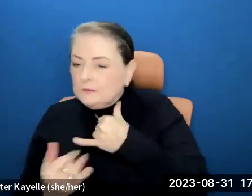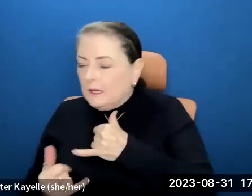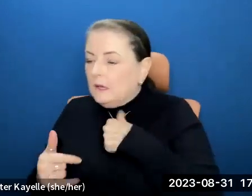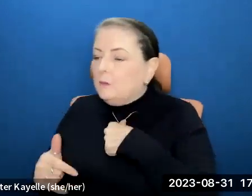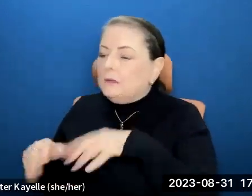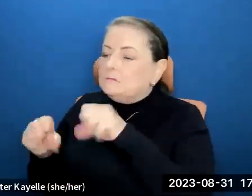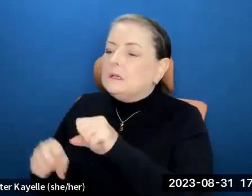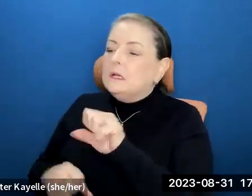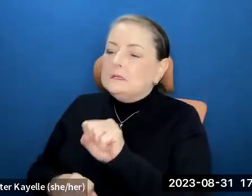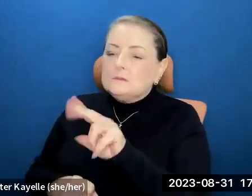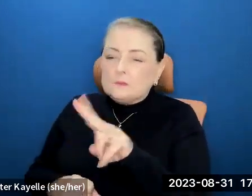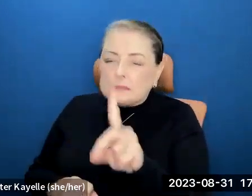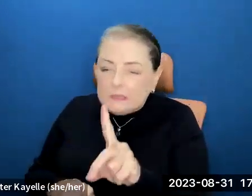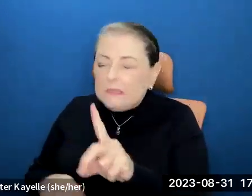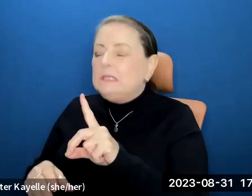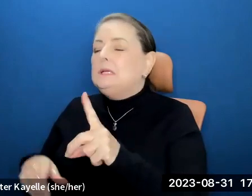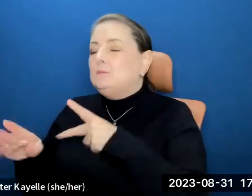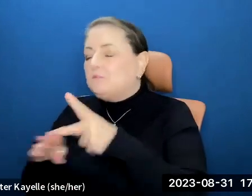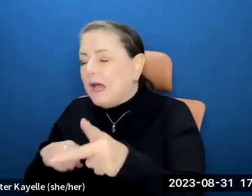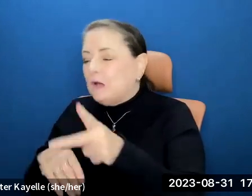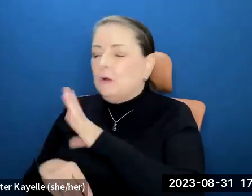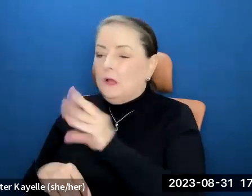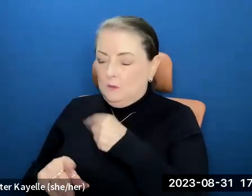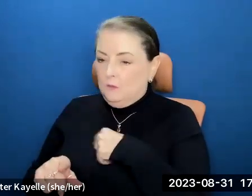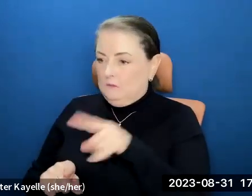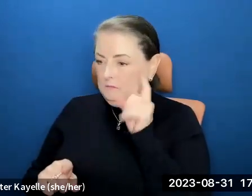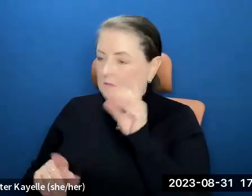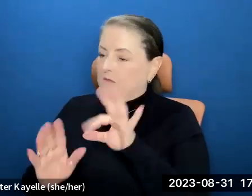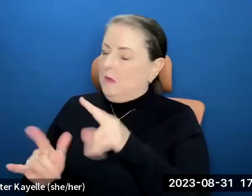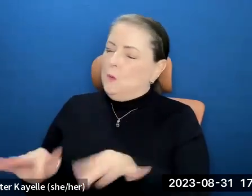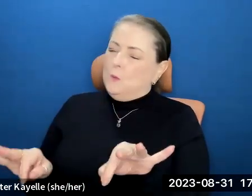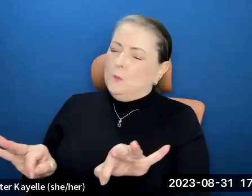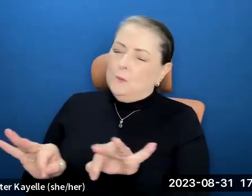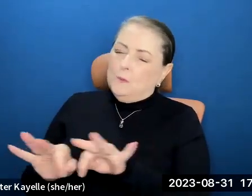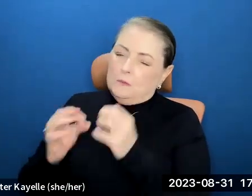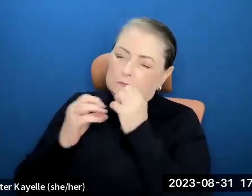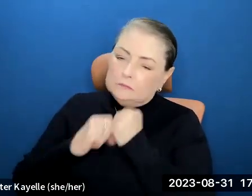use disorder professionals and we do and we found them to be invaluable in our integrated model of